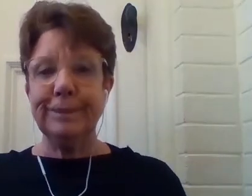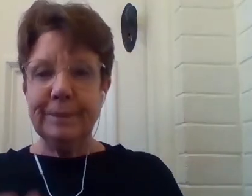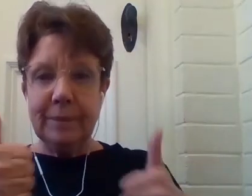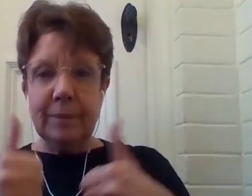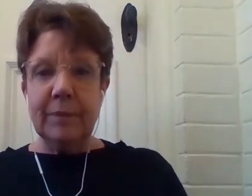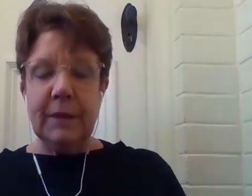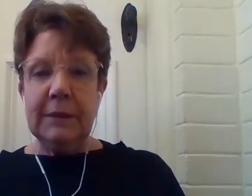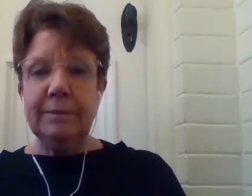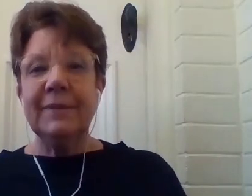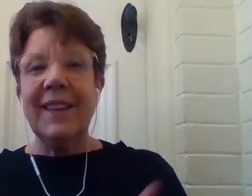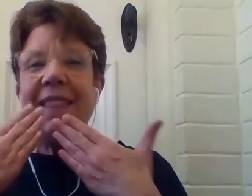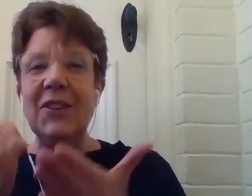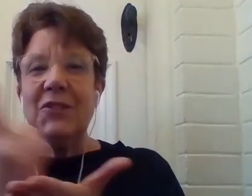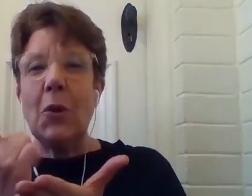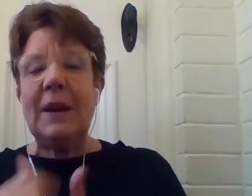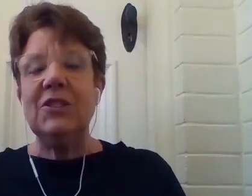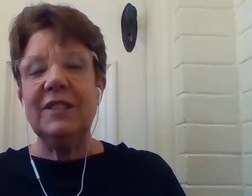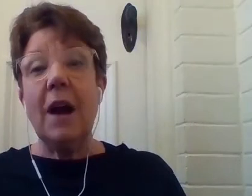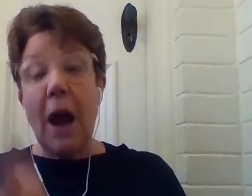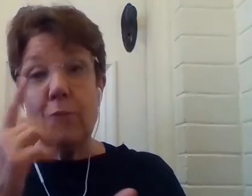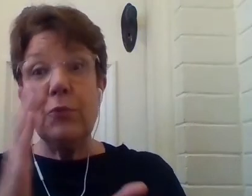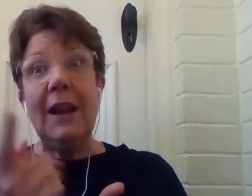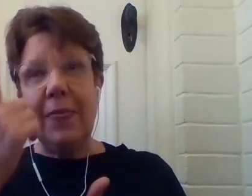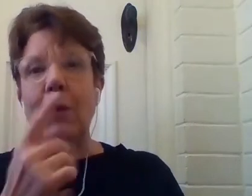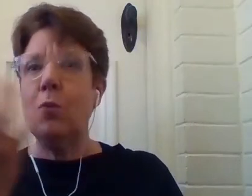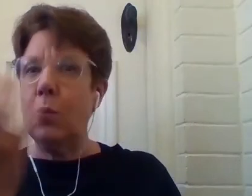so much, Monica. I think you've given us so many tichs, resources,